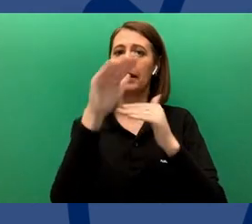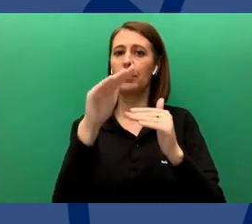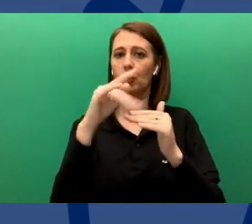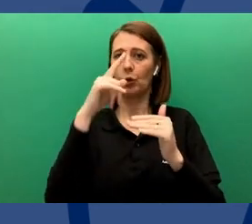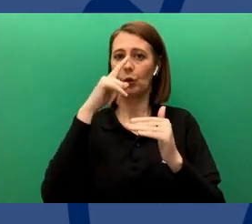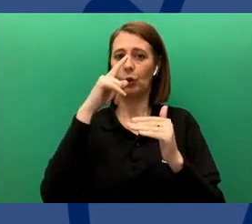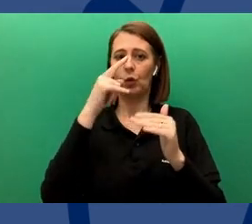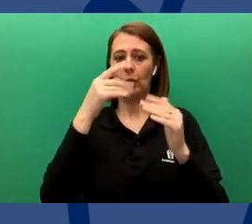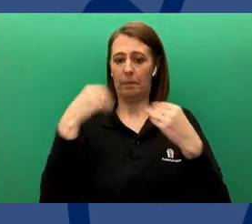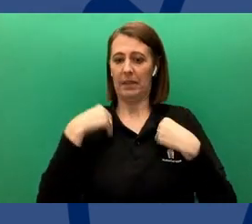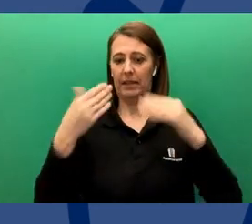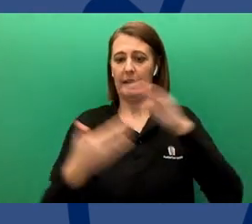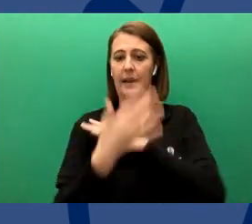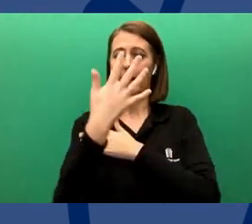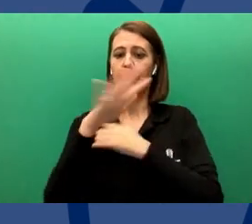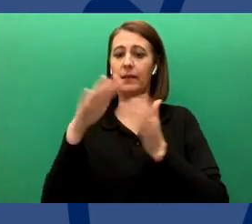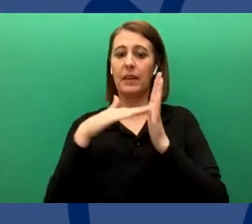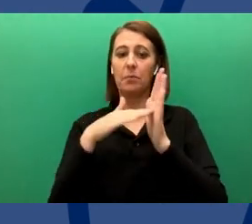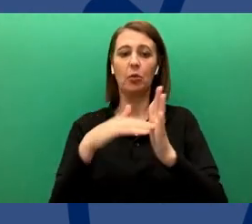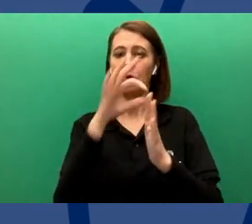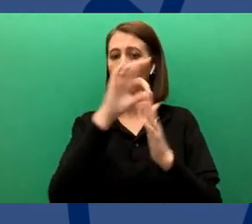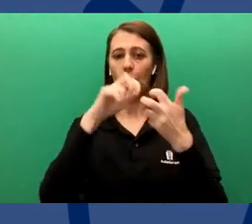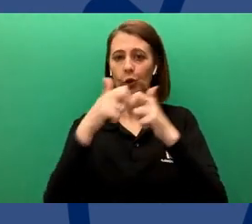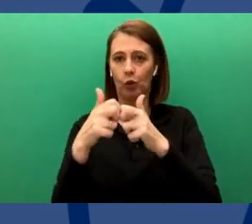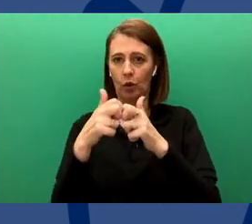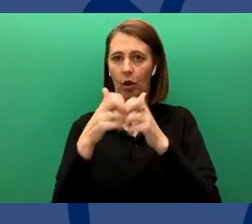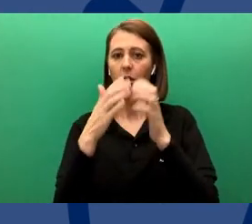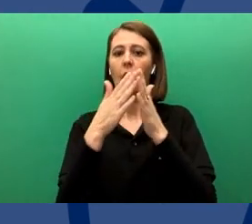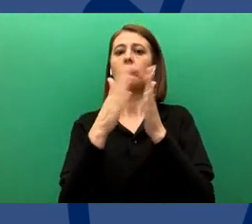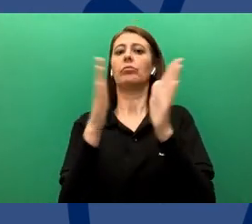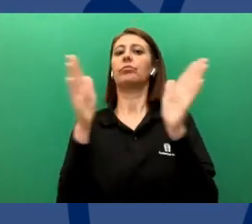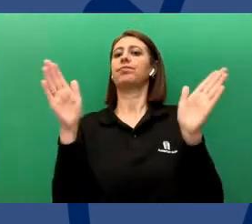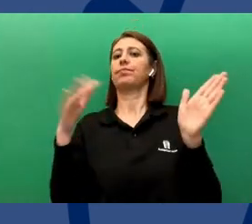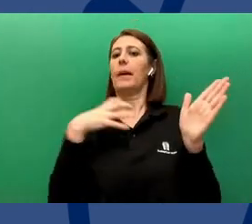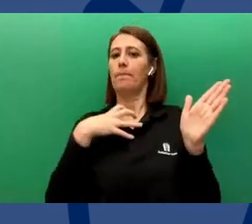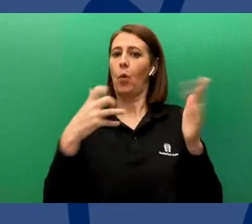it wasn't an issue. And then we've opened it up to much larger firms now. So the issue